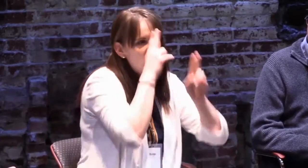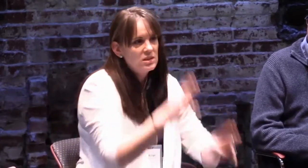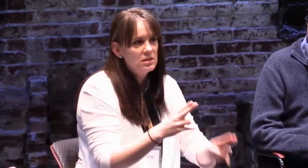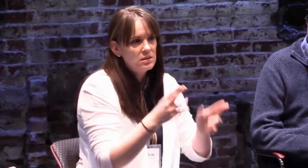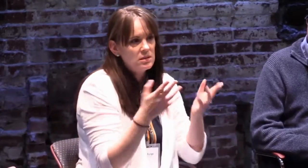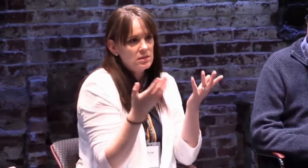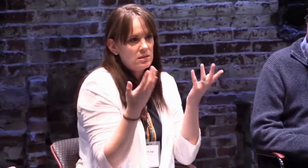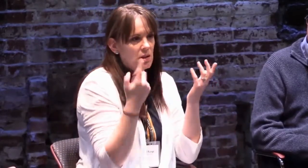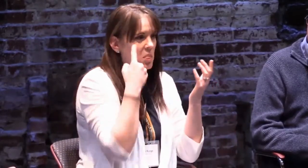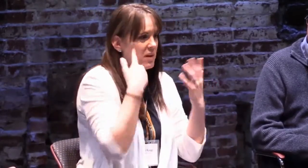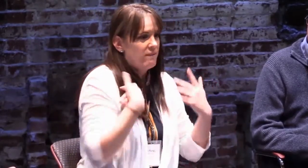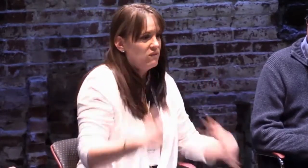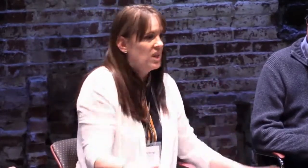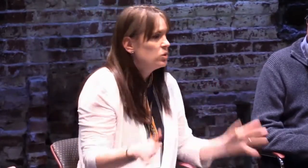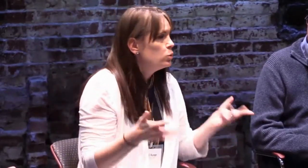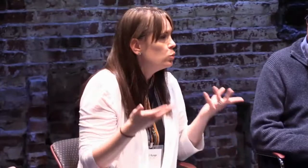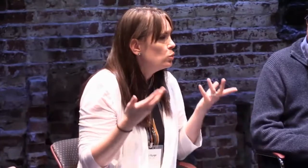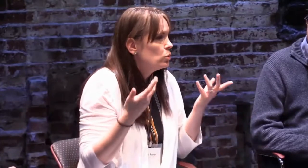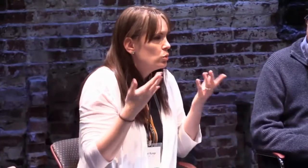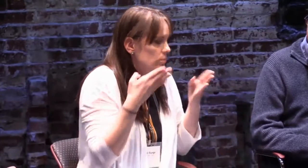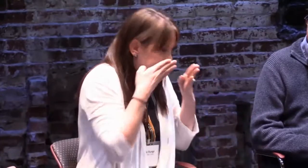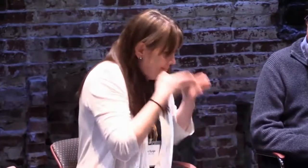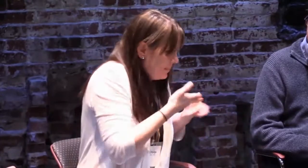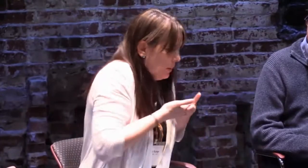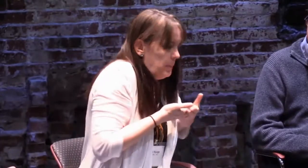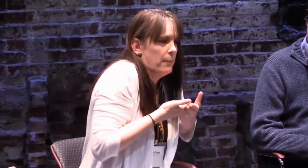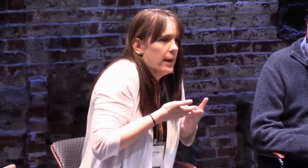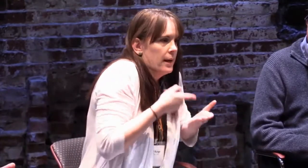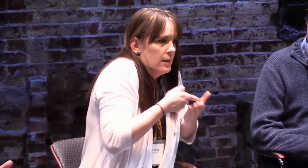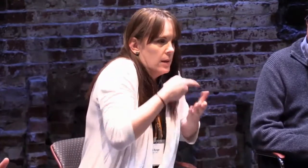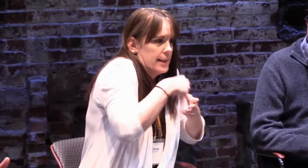They labeled me as a founder. I've been called one of the founders.